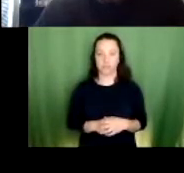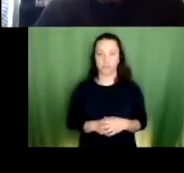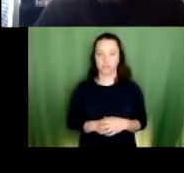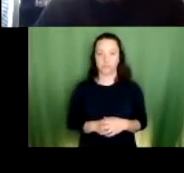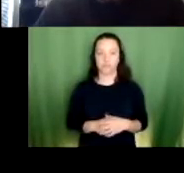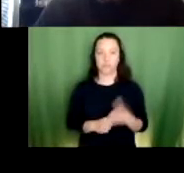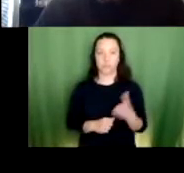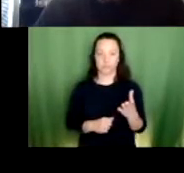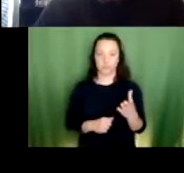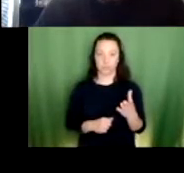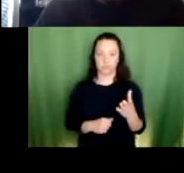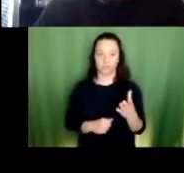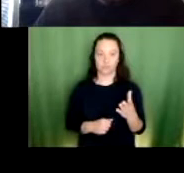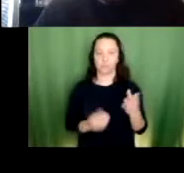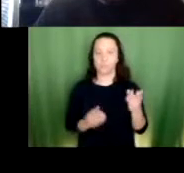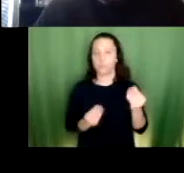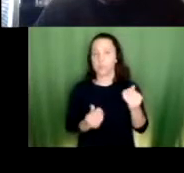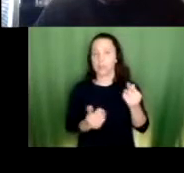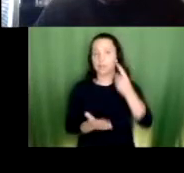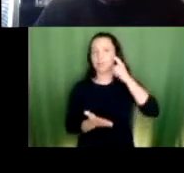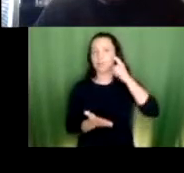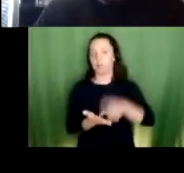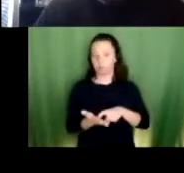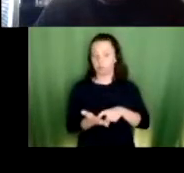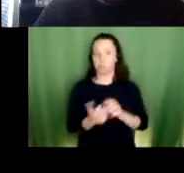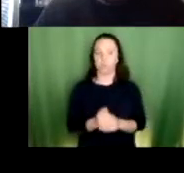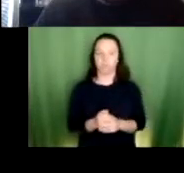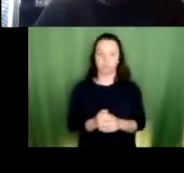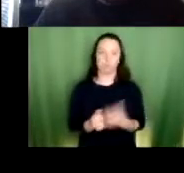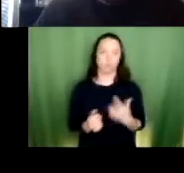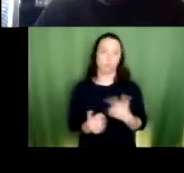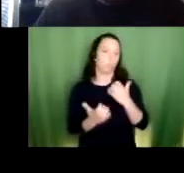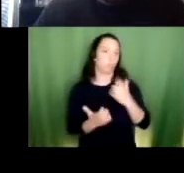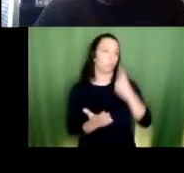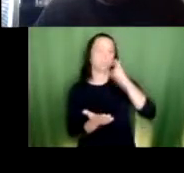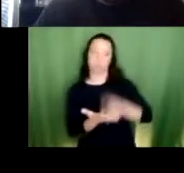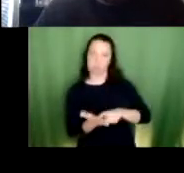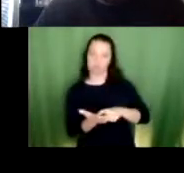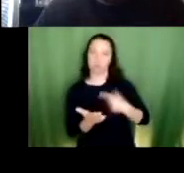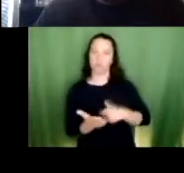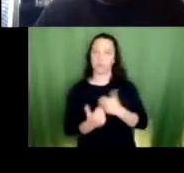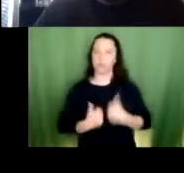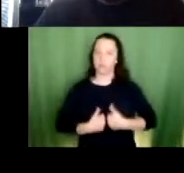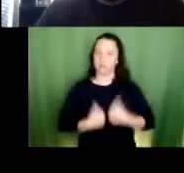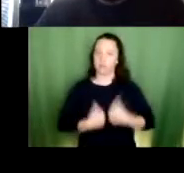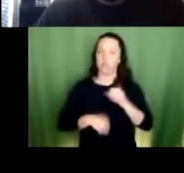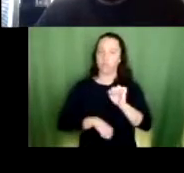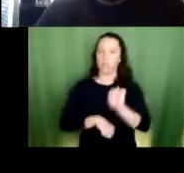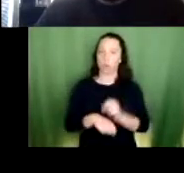We have a land acknowledgement. We would like to acknowledge that we live, work, and play on the unceded